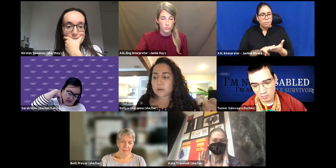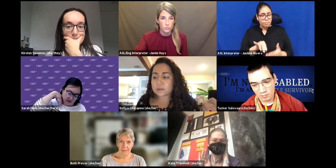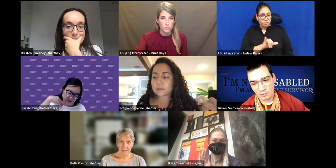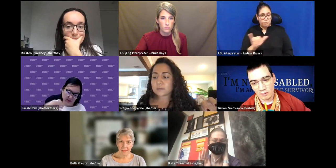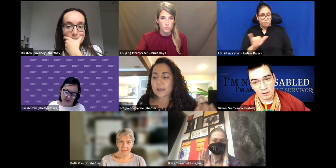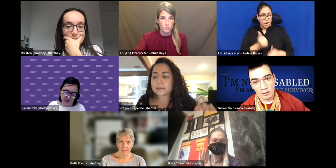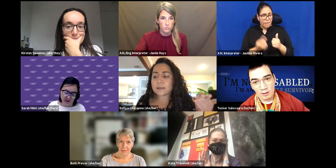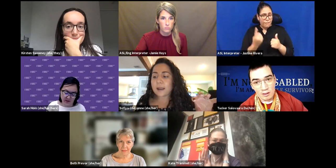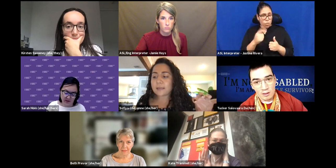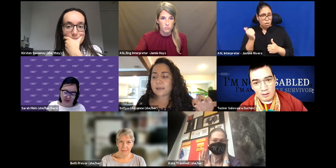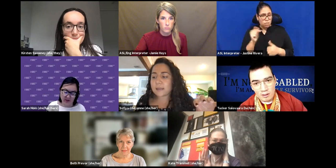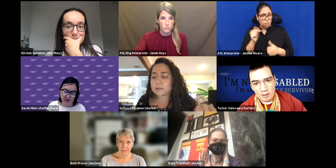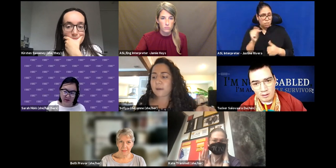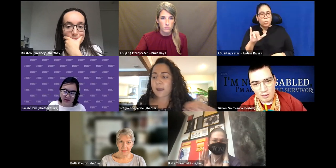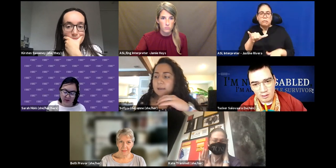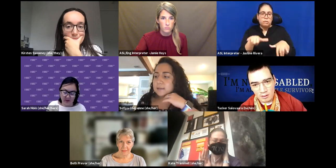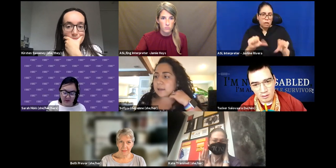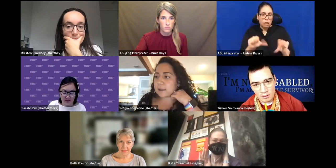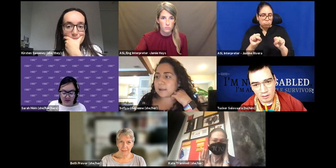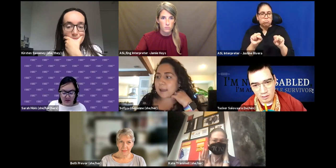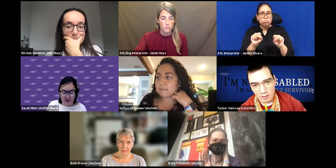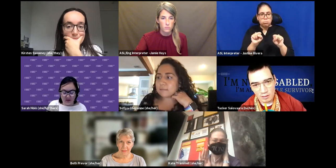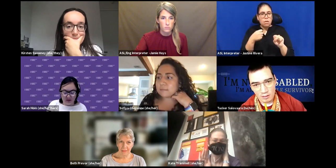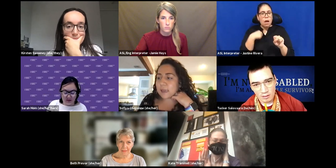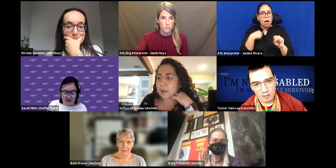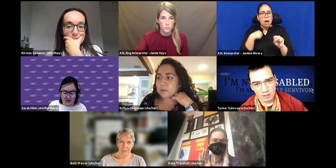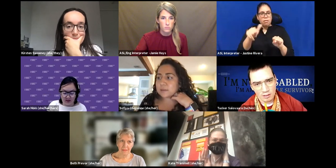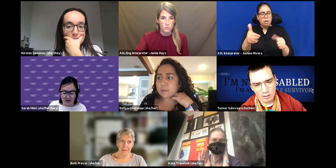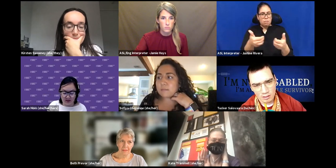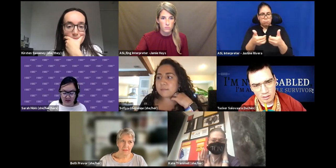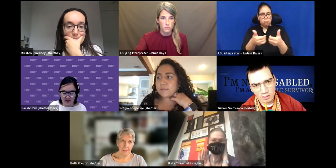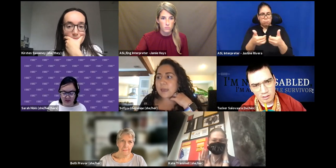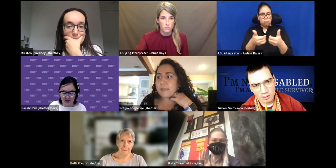there's, yes, and I think that divide is in that ableism, and